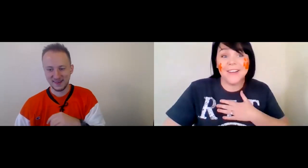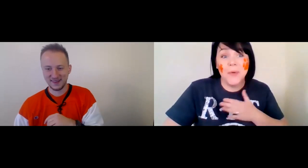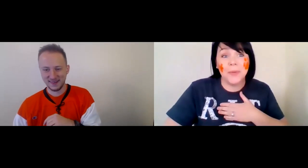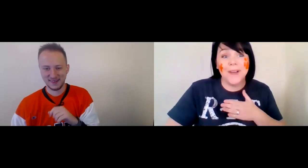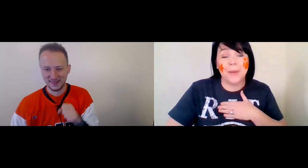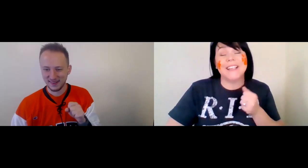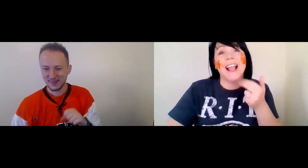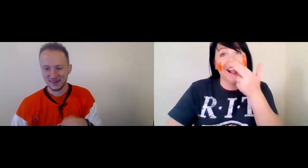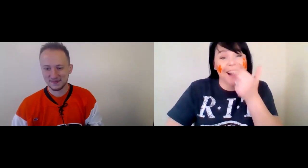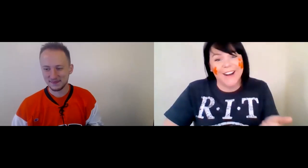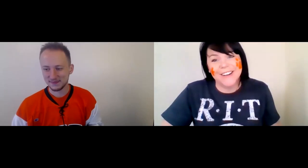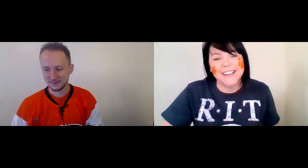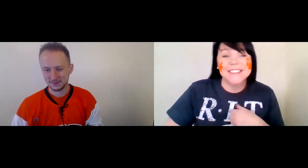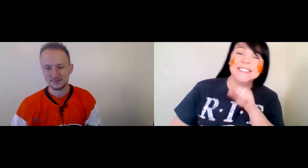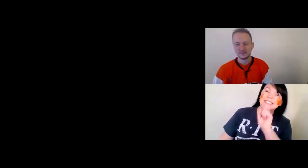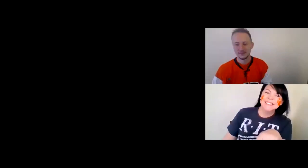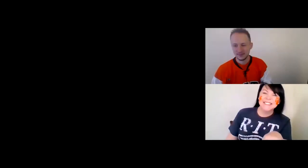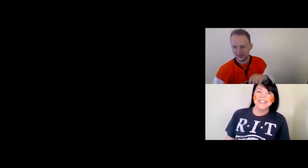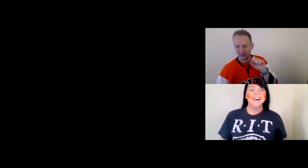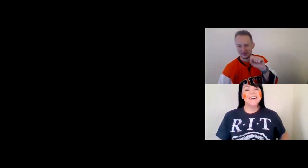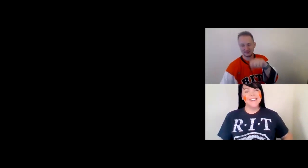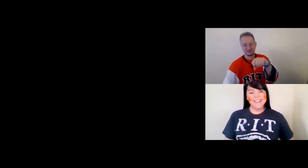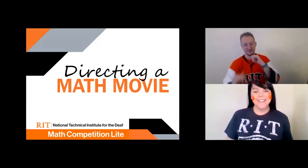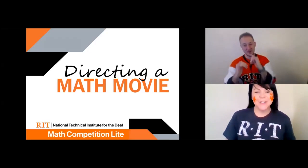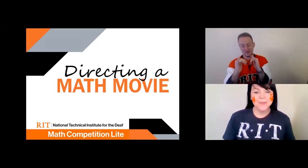Michelle: That was hilarious, I loved it! Matt: Yup!